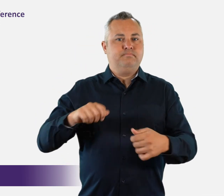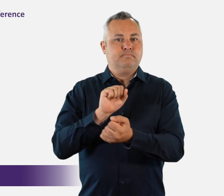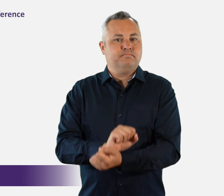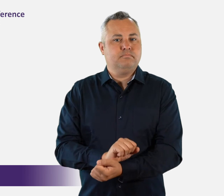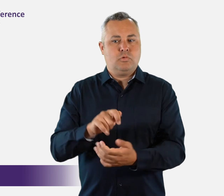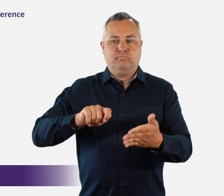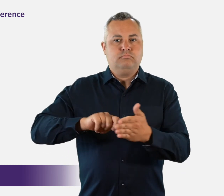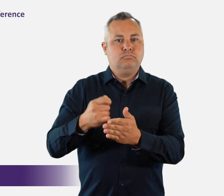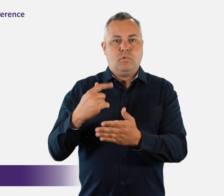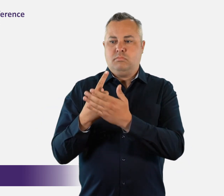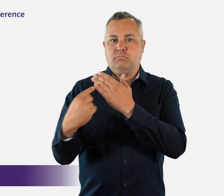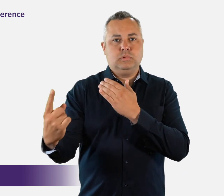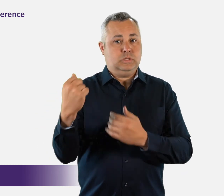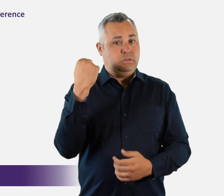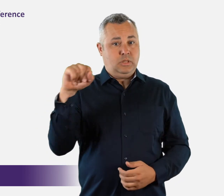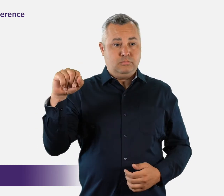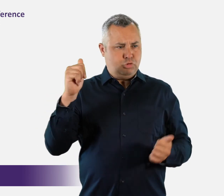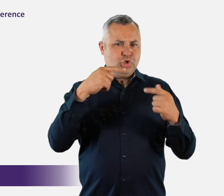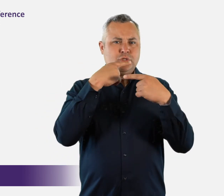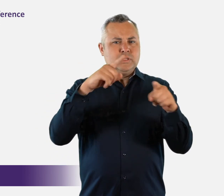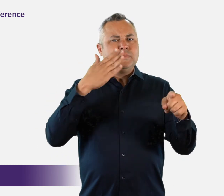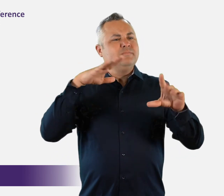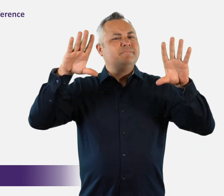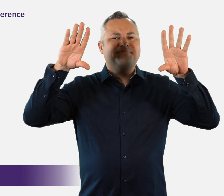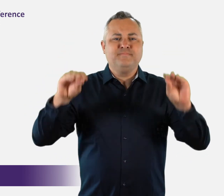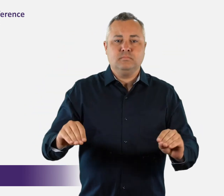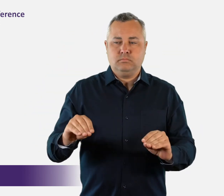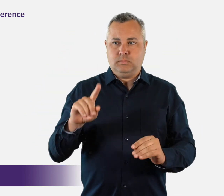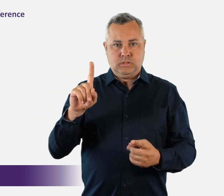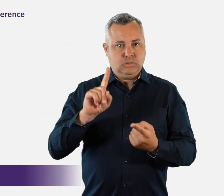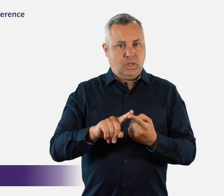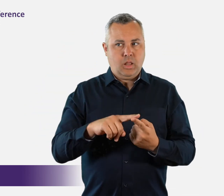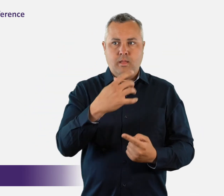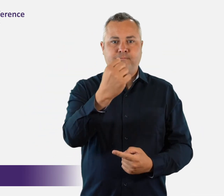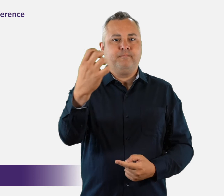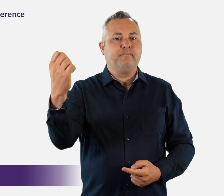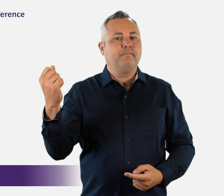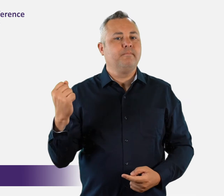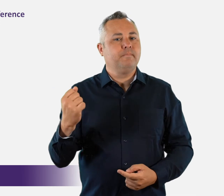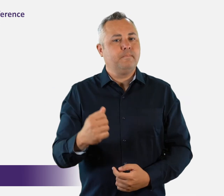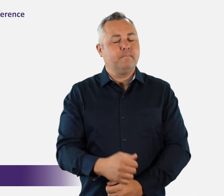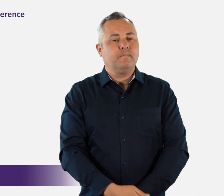Research and inquiries also suggest that restraints and seclusion continue to be used in Australian schools, despite calls for these to end.